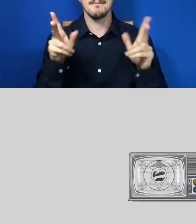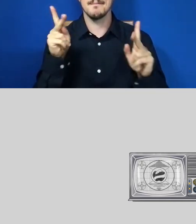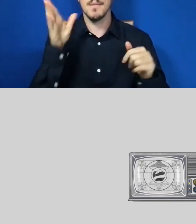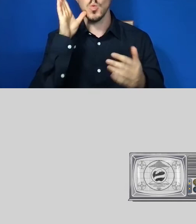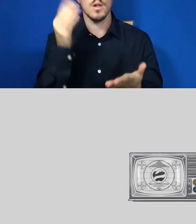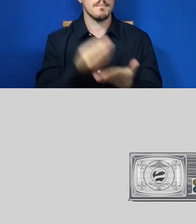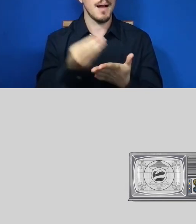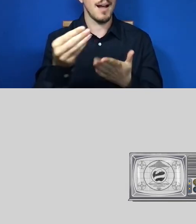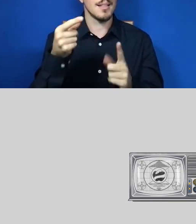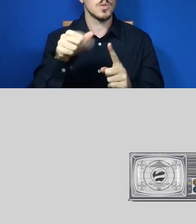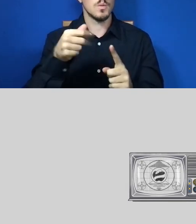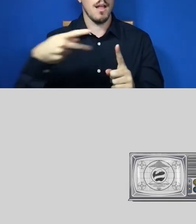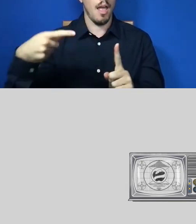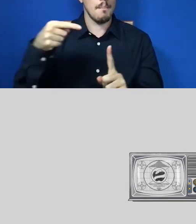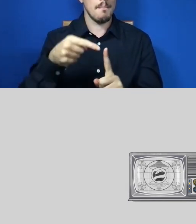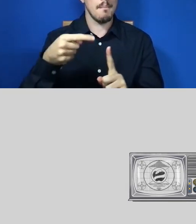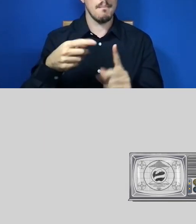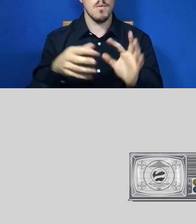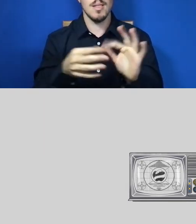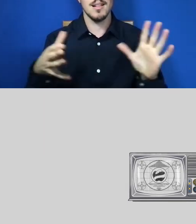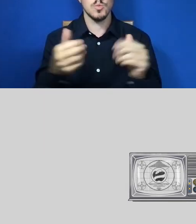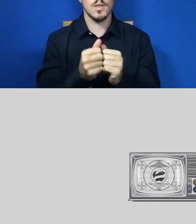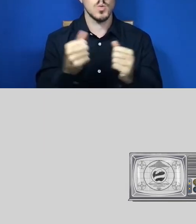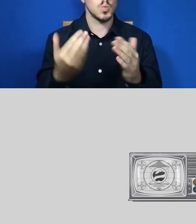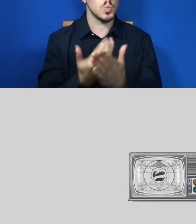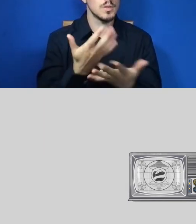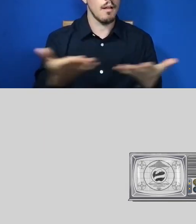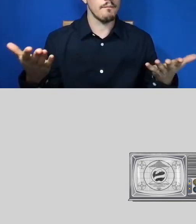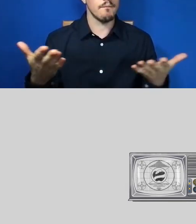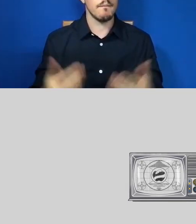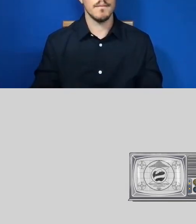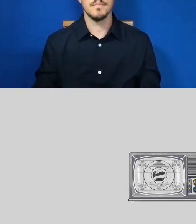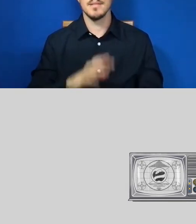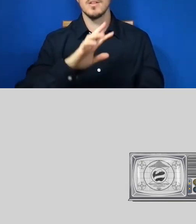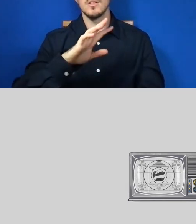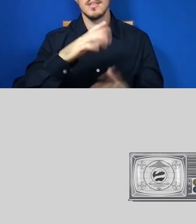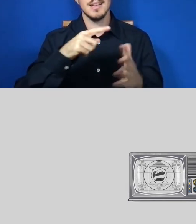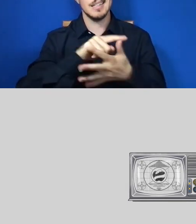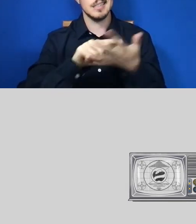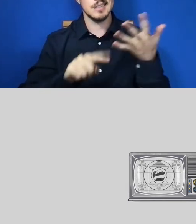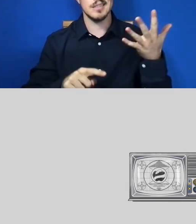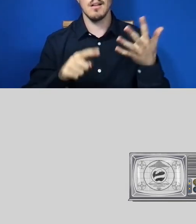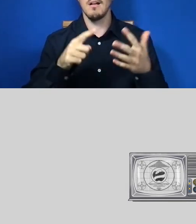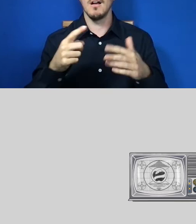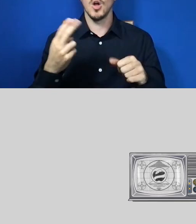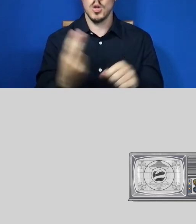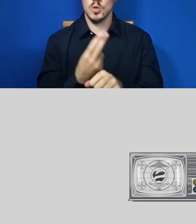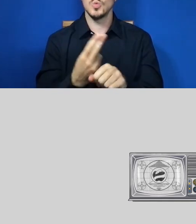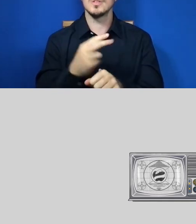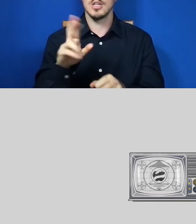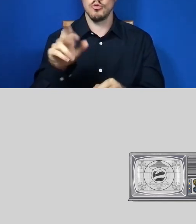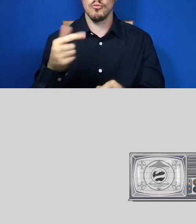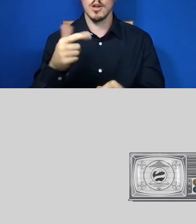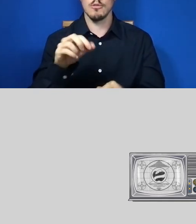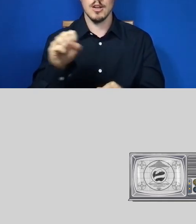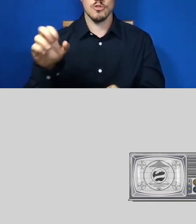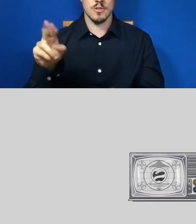How many people will buy this new app that I'm releasing with these new features? These are all problems that can be solved using regression.